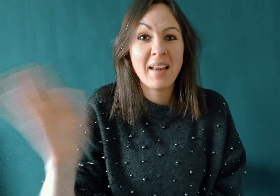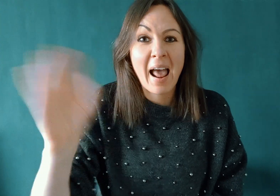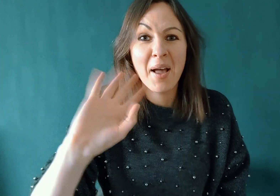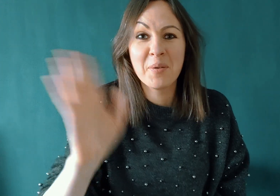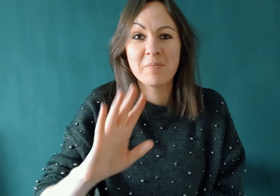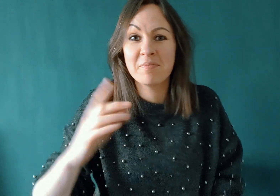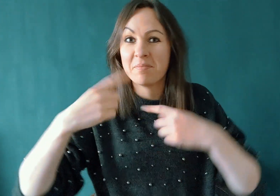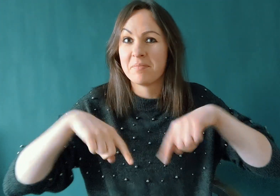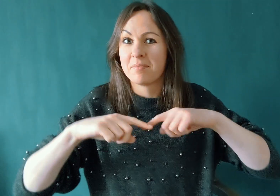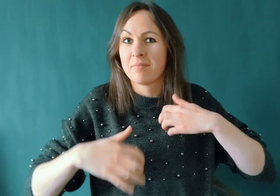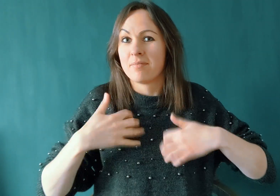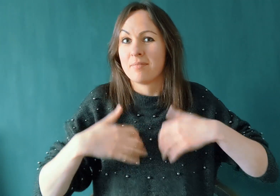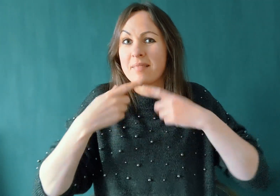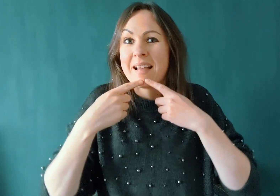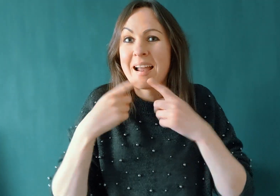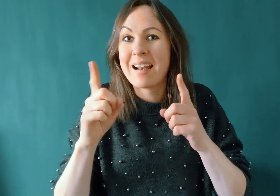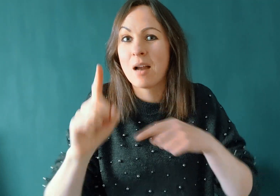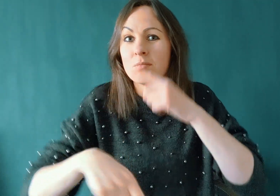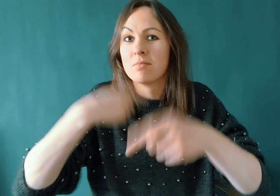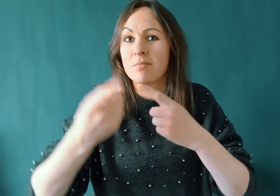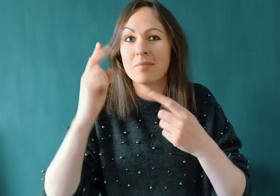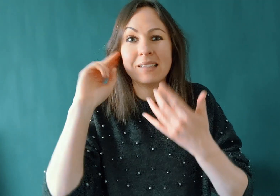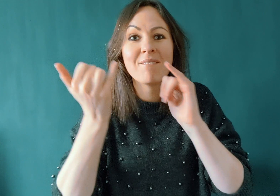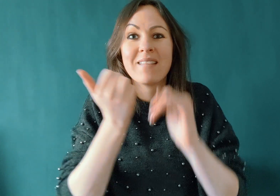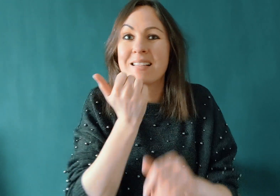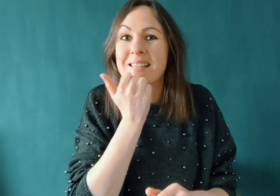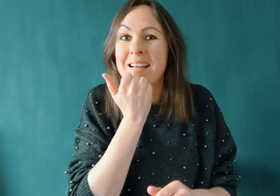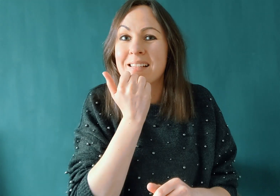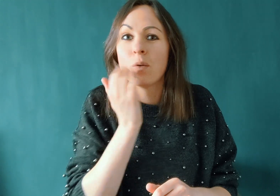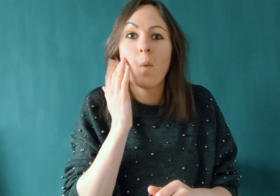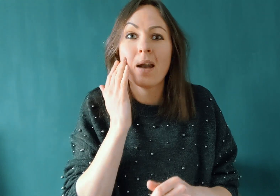Hello! We are excited to announce the dates for next year's Deaffest!